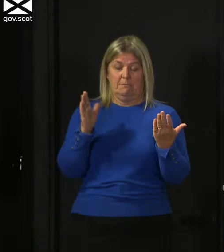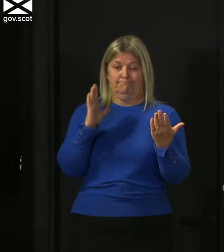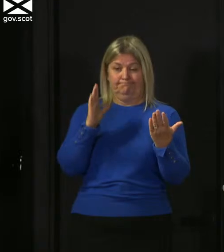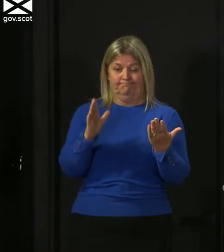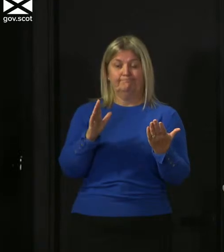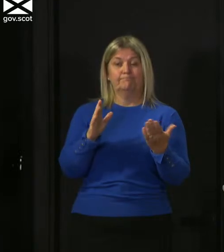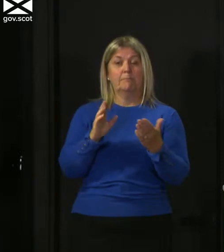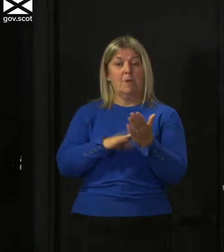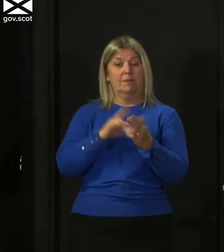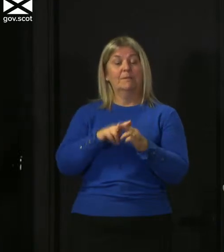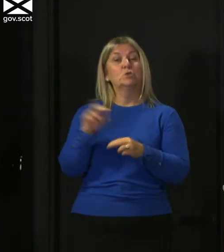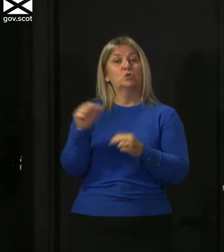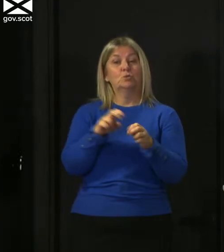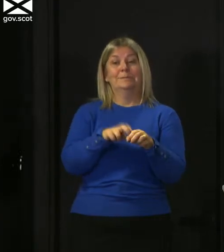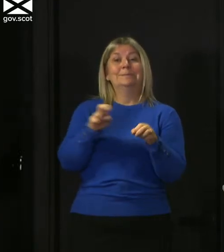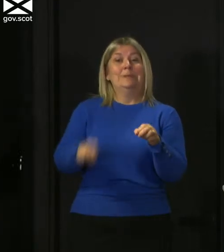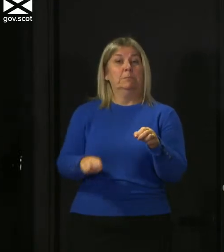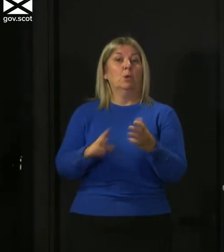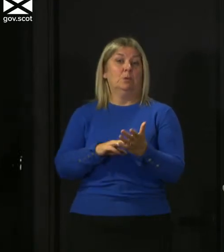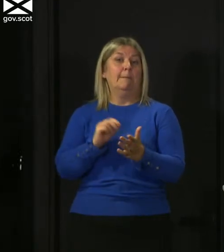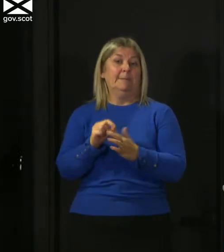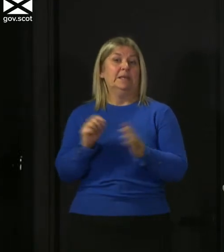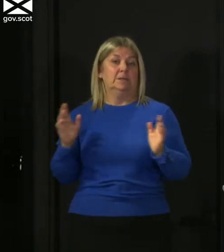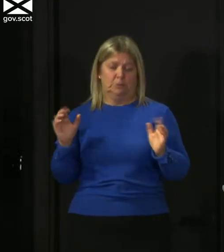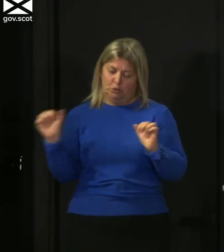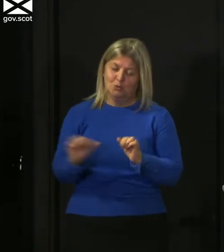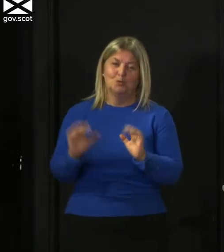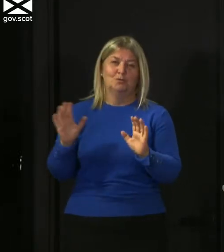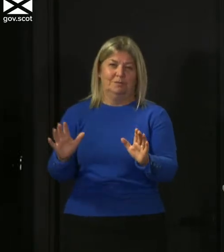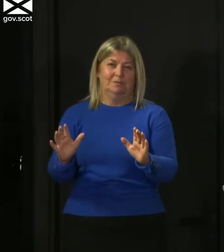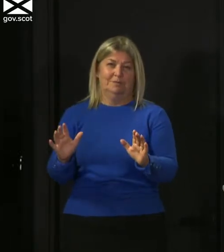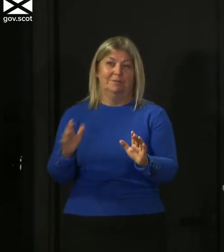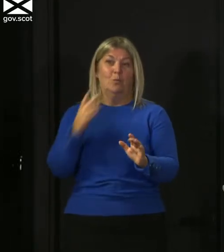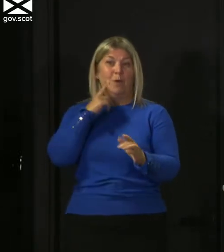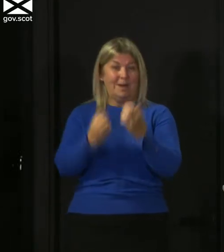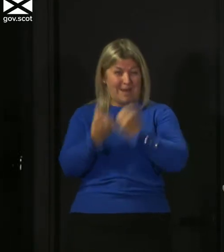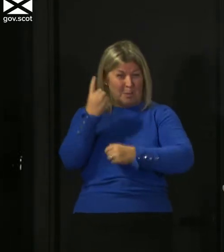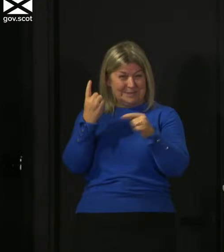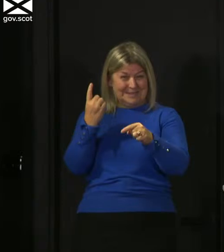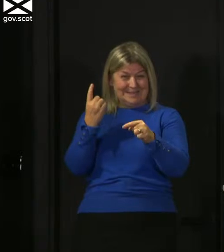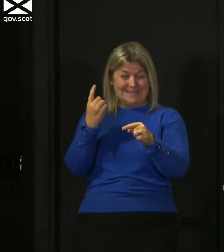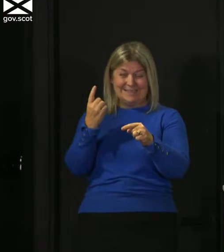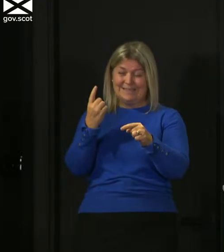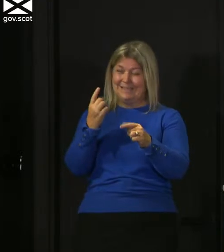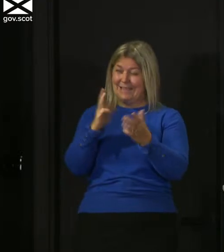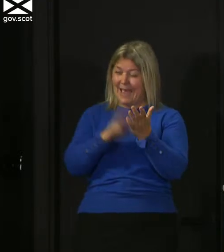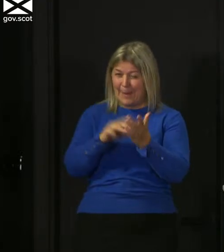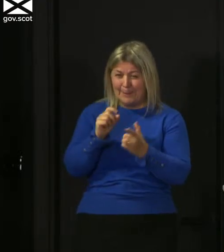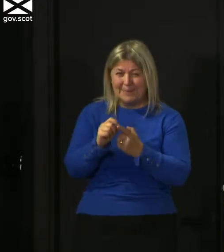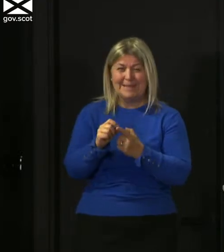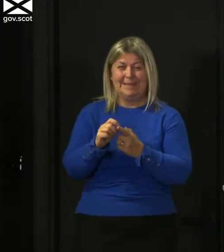that is because when you have egregious cases of people like MPs breaching the guidelines,